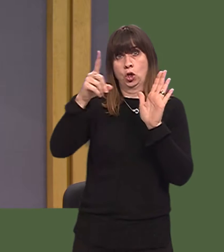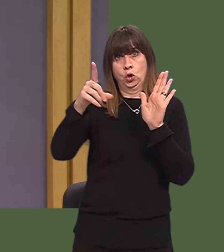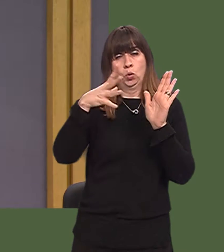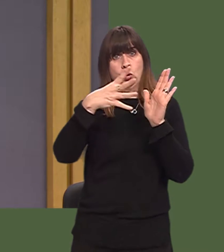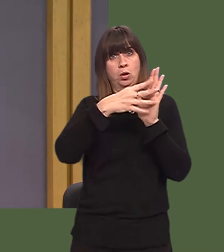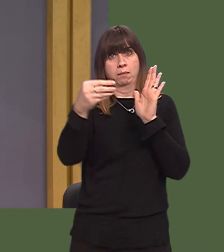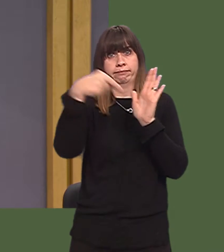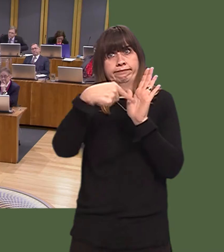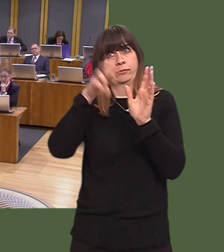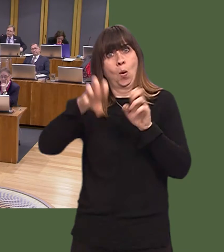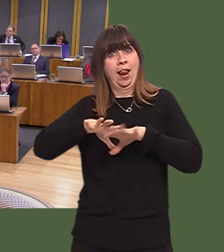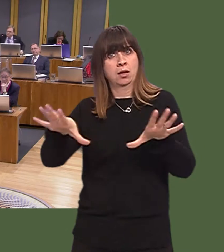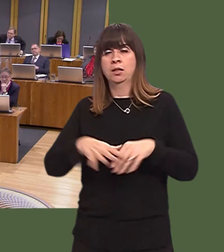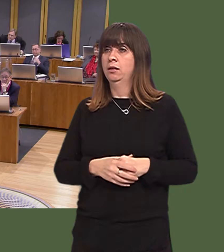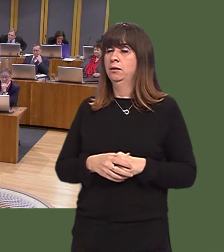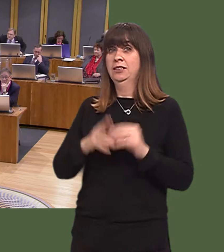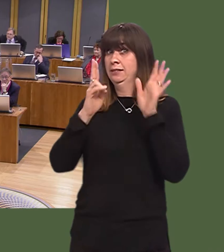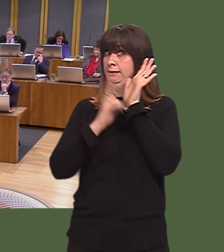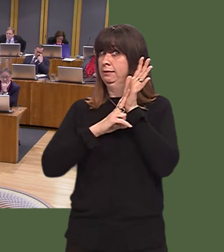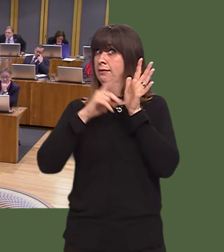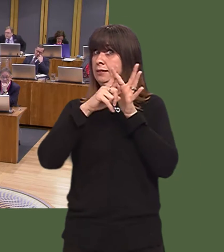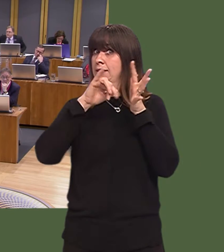Carwyn Jones: Well, look at Nest and look at Arbed; they are schemes that have helped